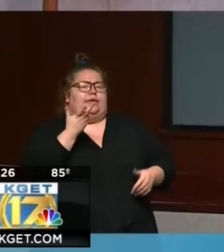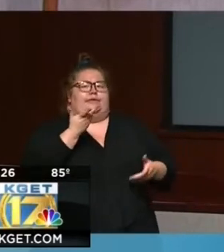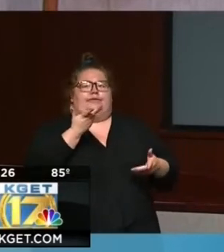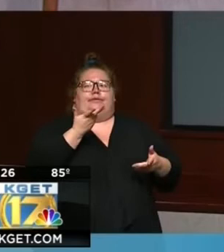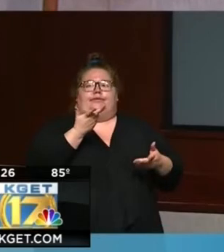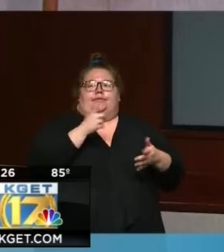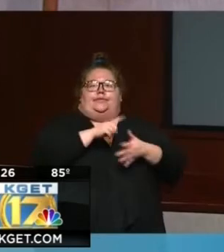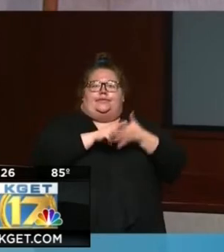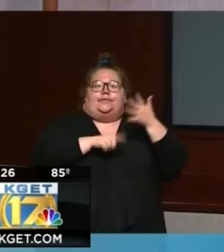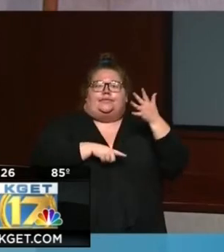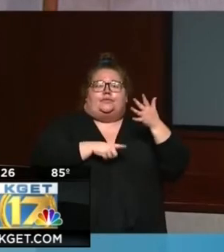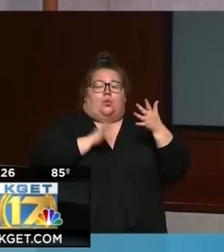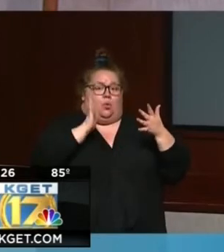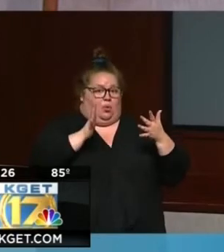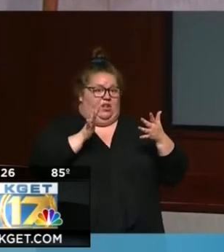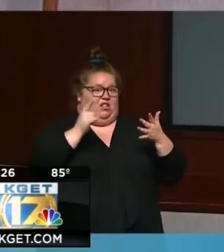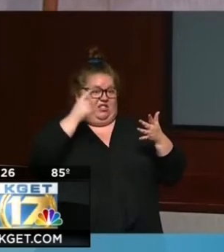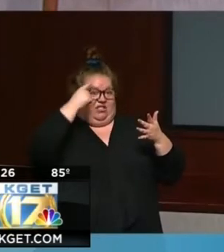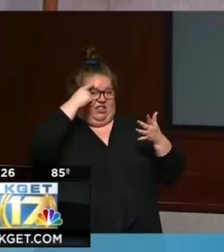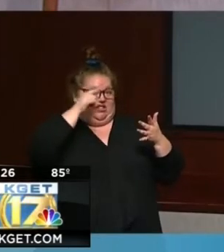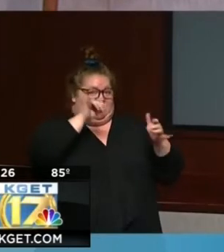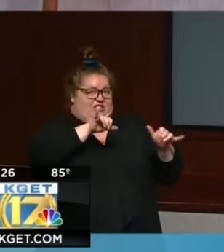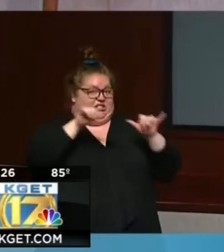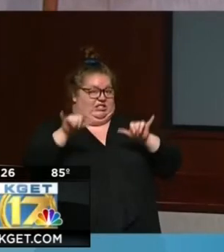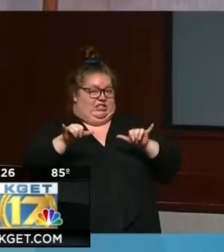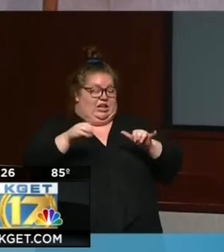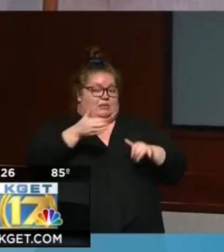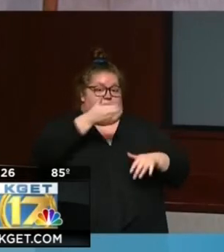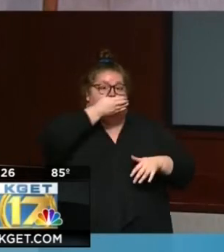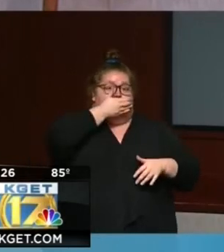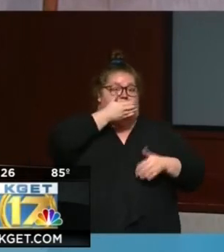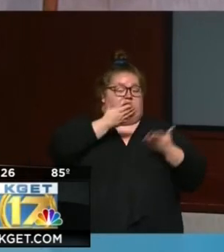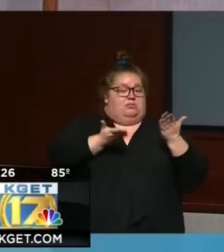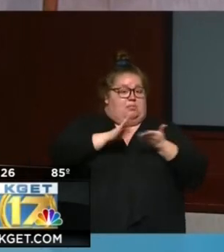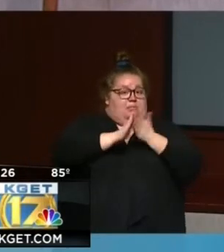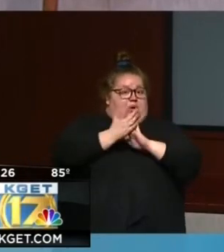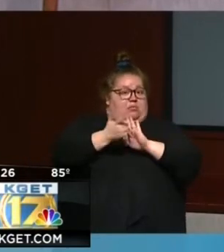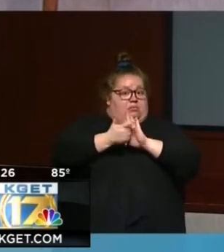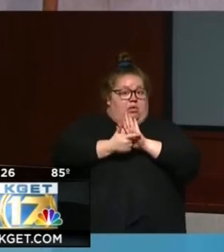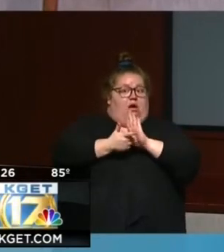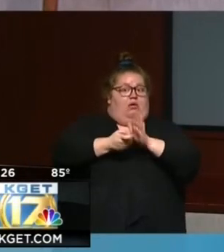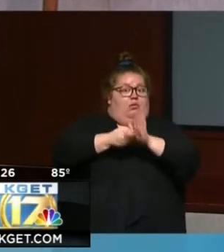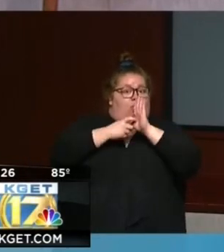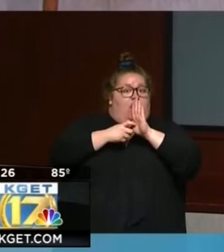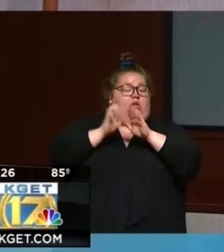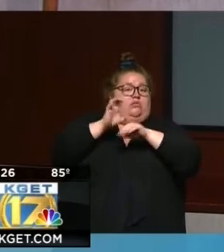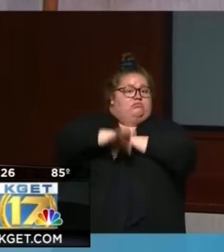CHANGES THAT MADE IT AGAINST THE LAW AND SAME WITH SMOKE IN VARIOUS ESTABLISHMENTS. ARE WE GOING TO SEE THE SAME